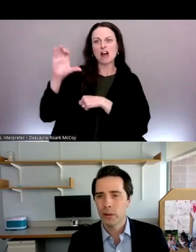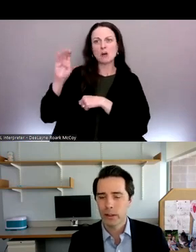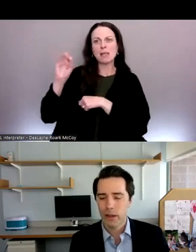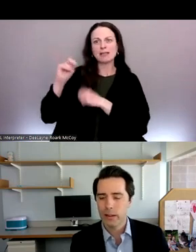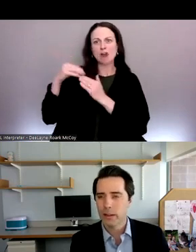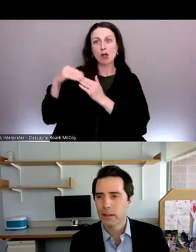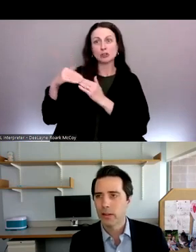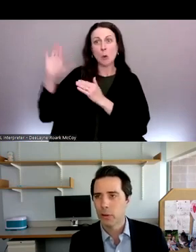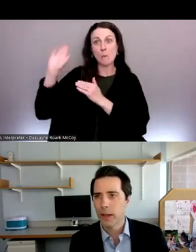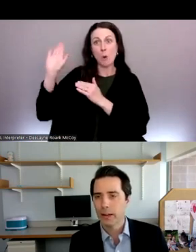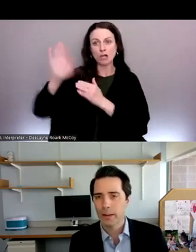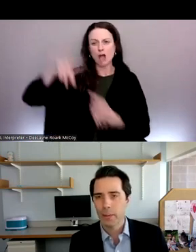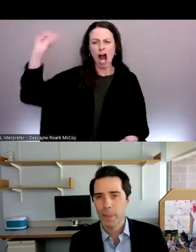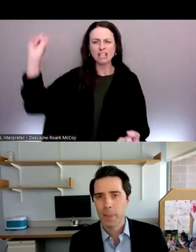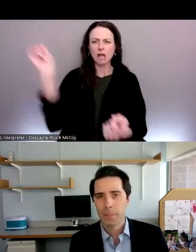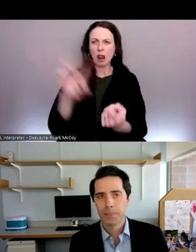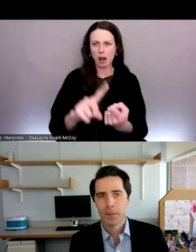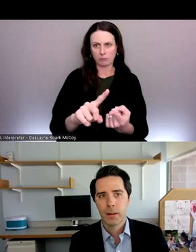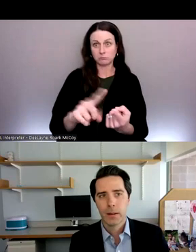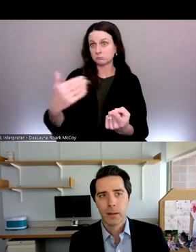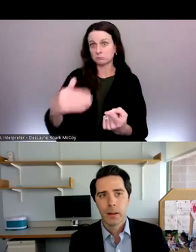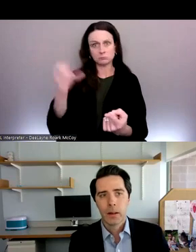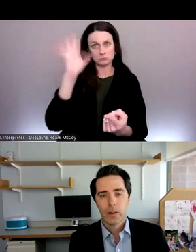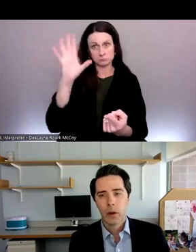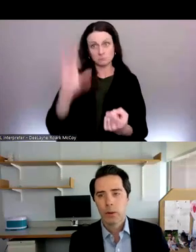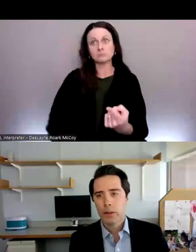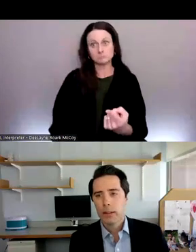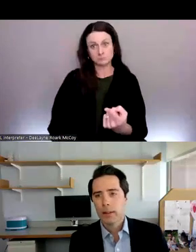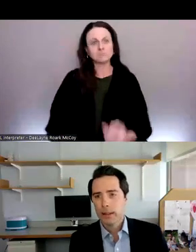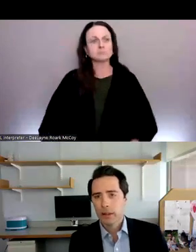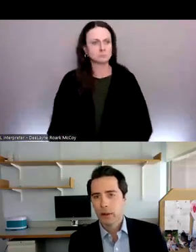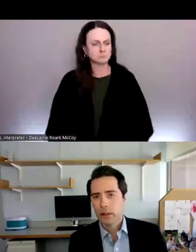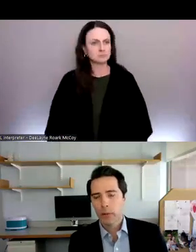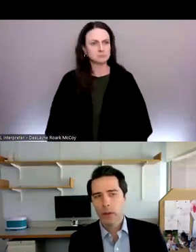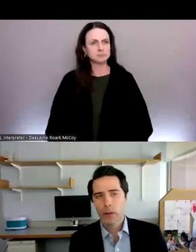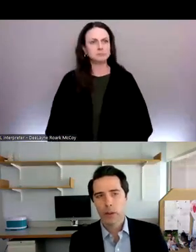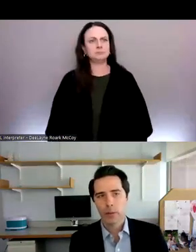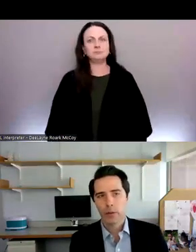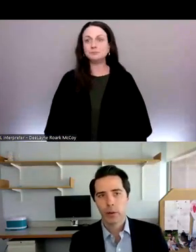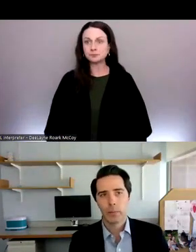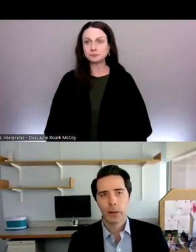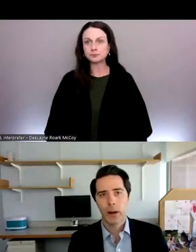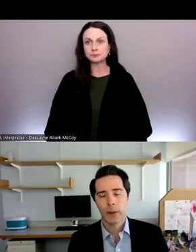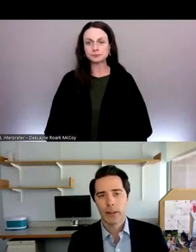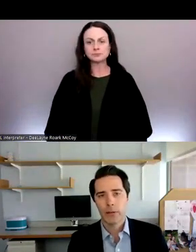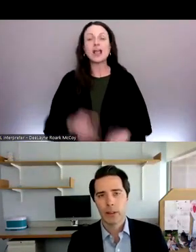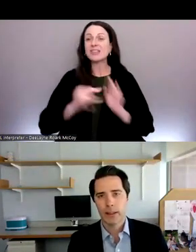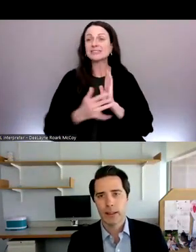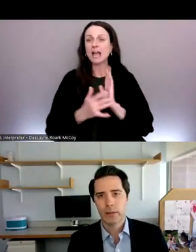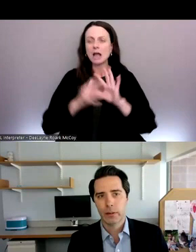Fallen cost is dramatic so this is the technology that we use to